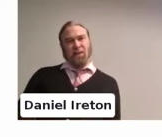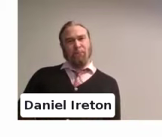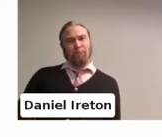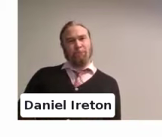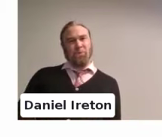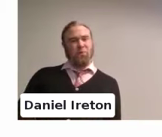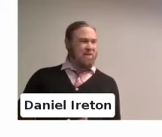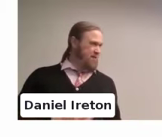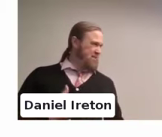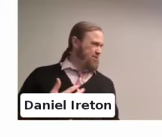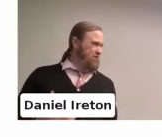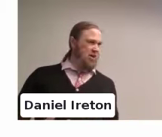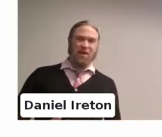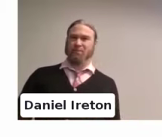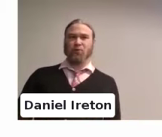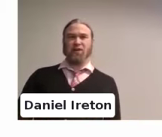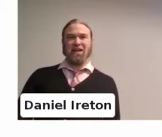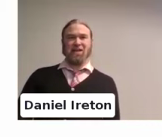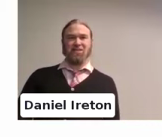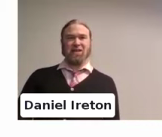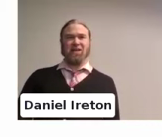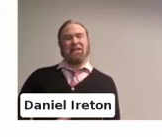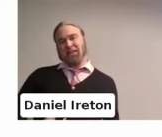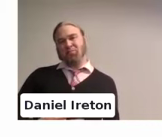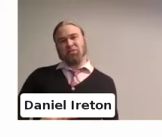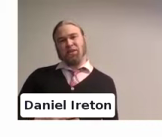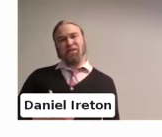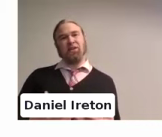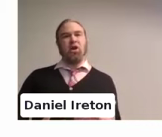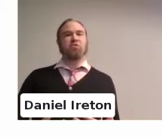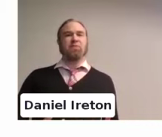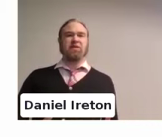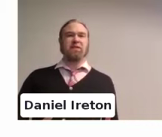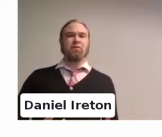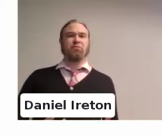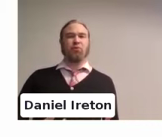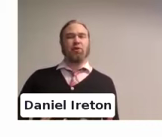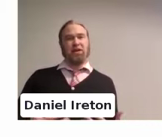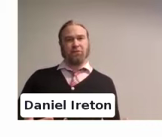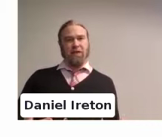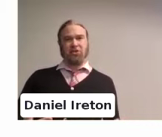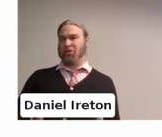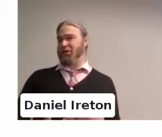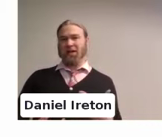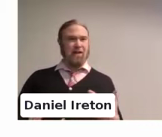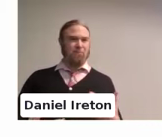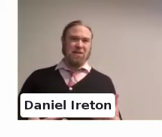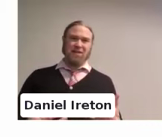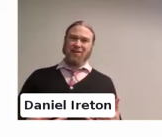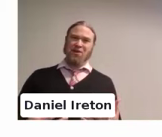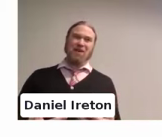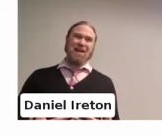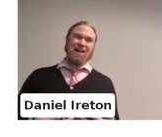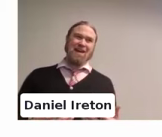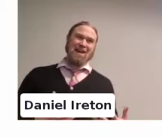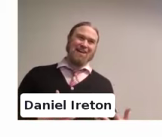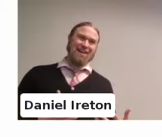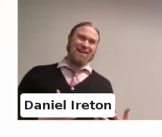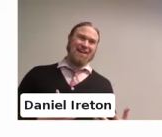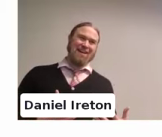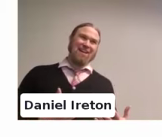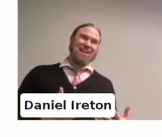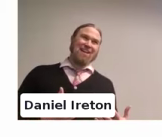But if you have an understanding of these games and the more you play the more you're just going to become familiar with them.